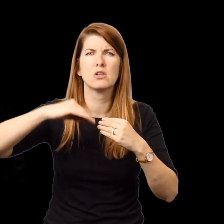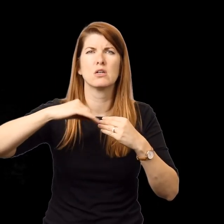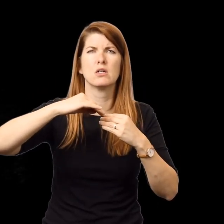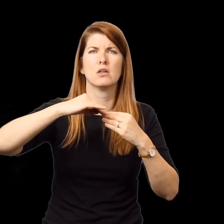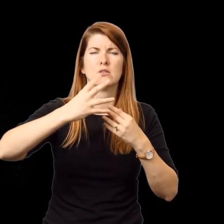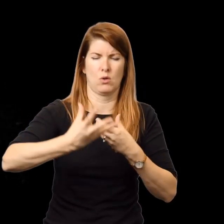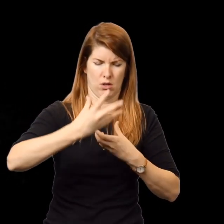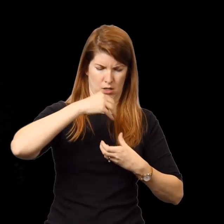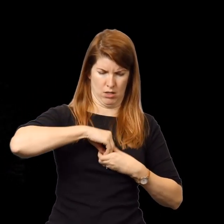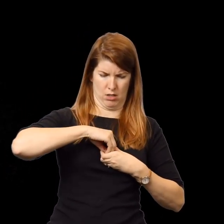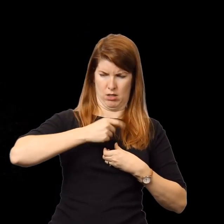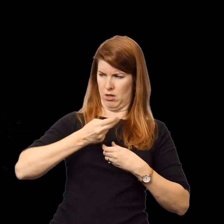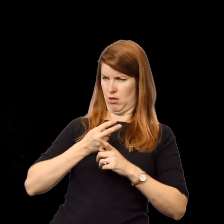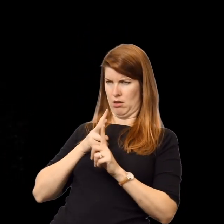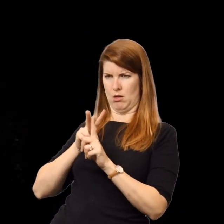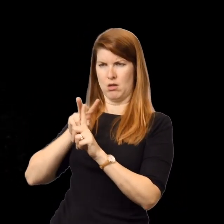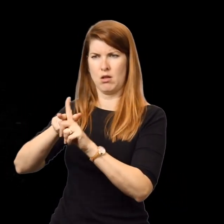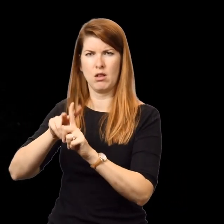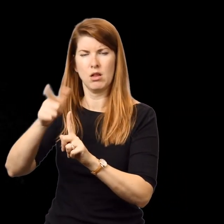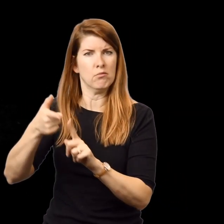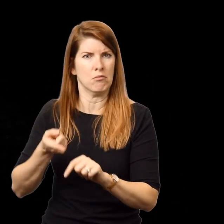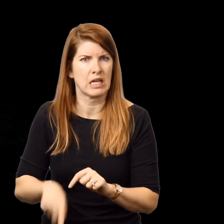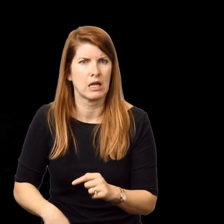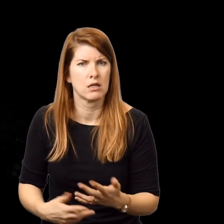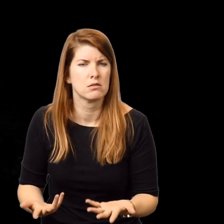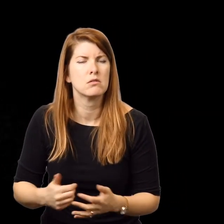to use them later to navigate the world.